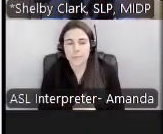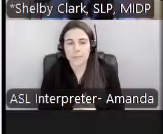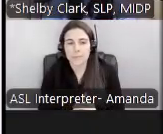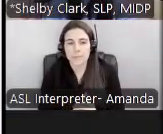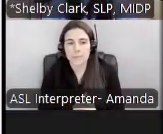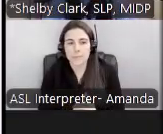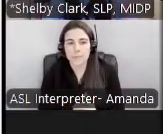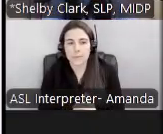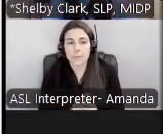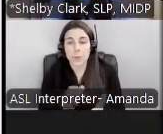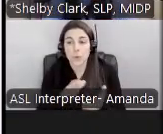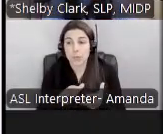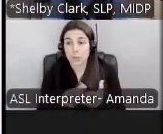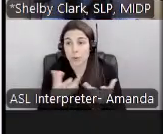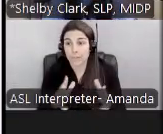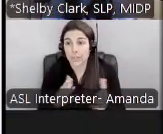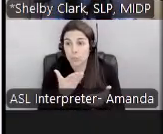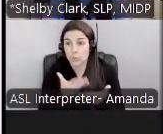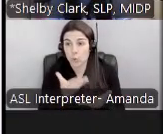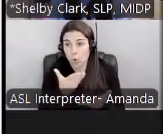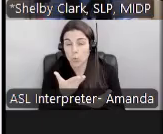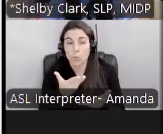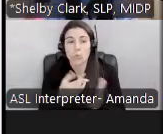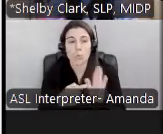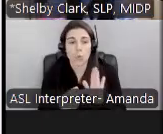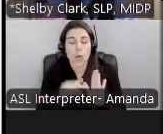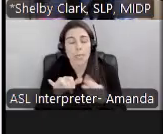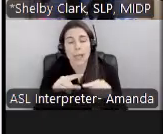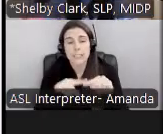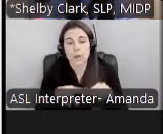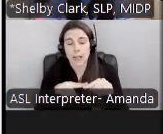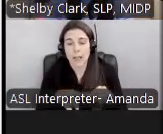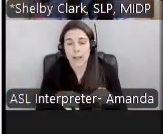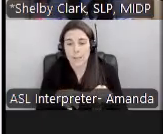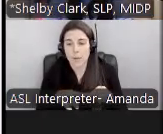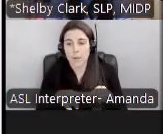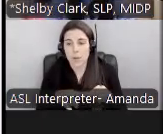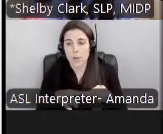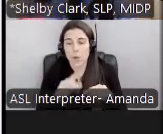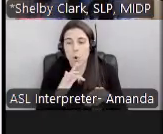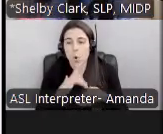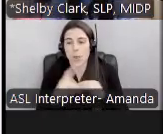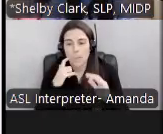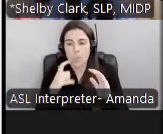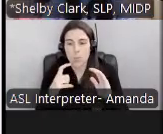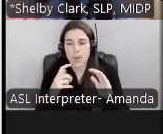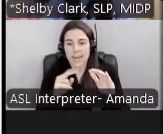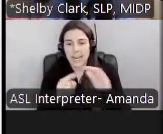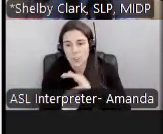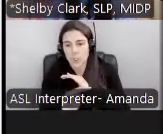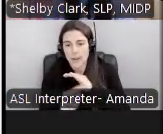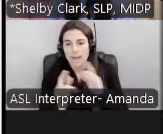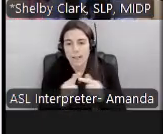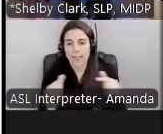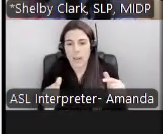research has shown that this is one of our most reliable language early predictors of a language delay. So at eight